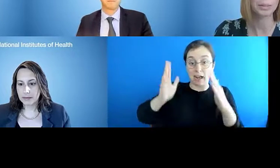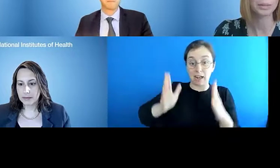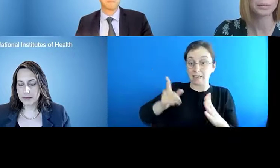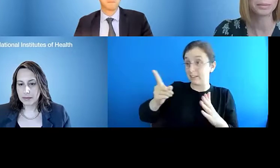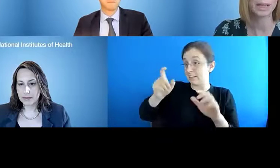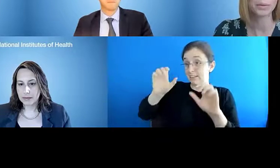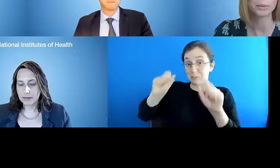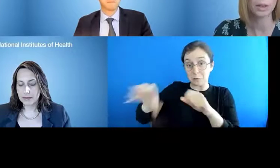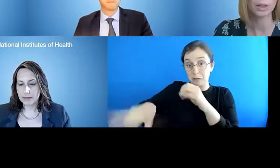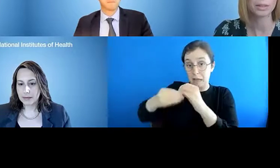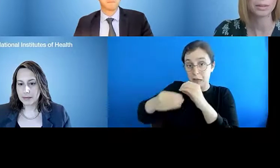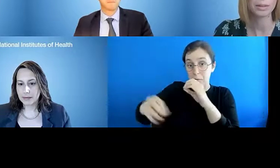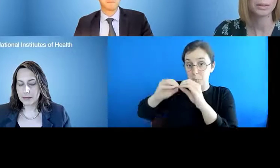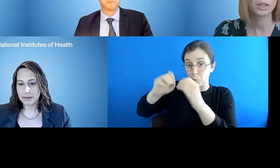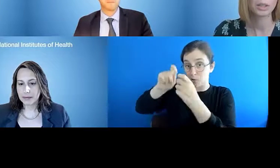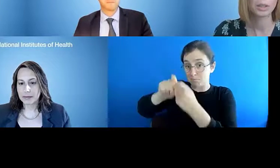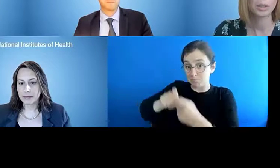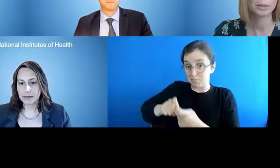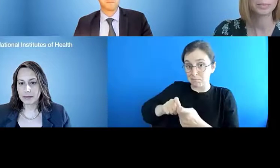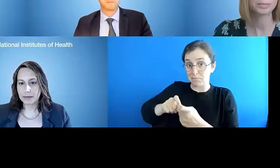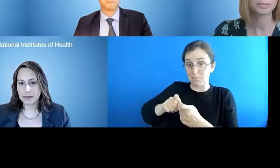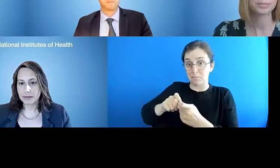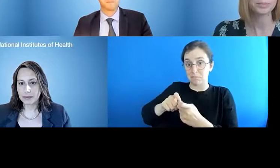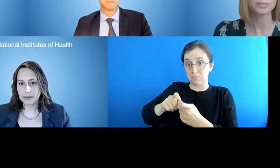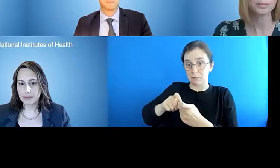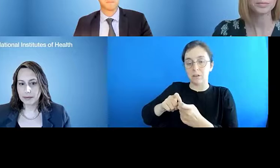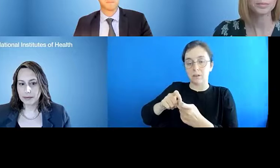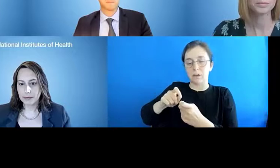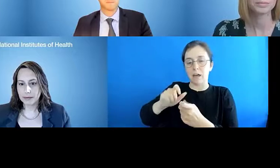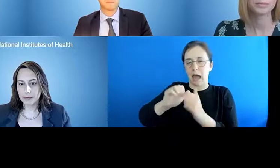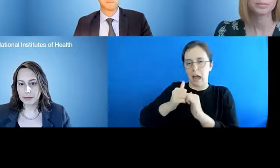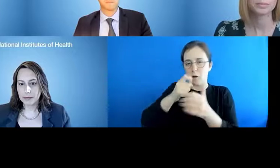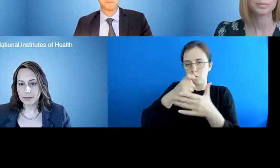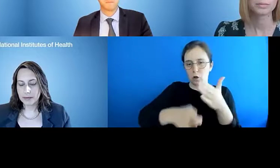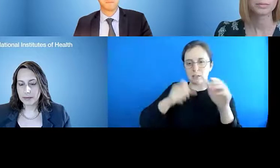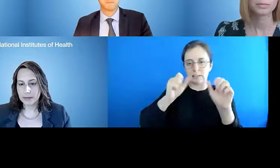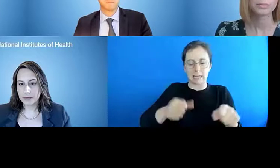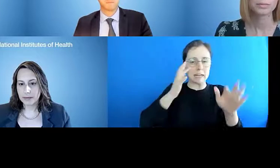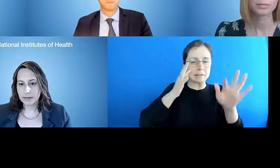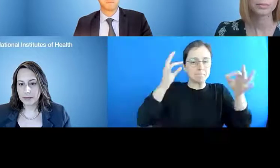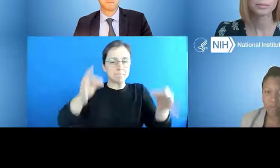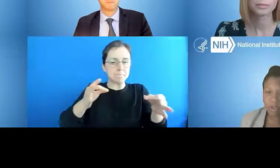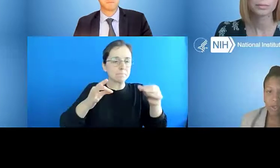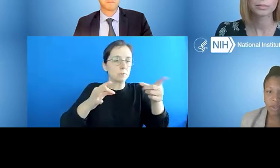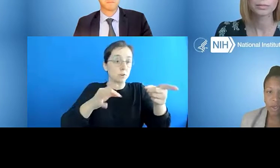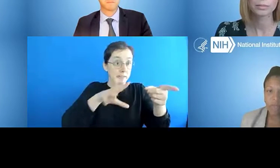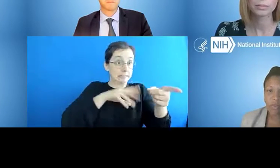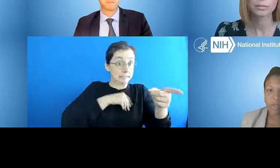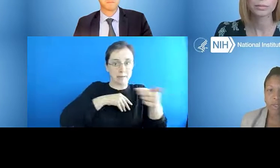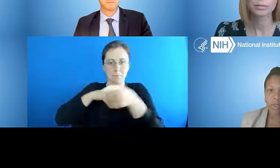about how those costs could be determined. Xanthia James: Yeah, so, Cynthia, I agree with what you just expressed,